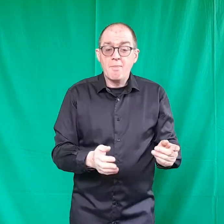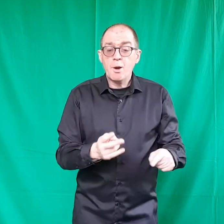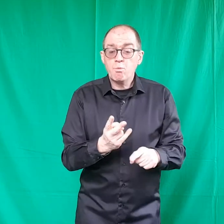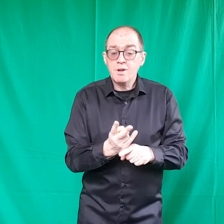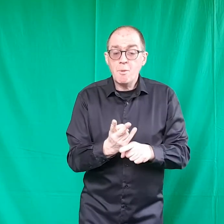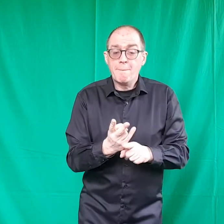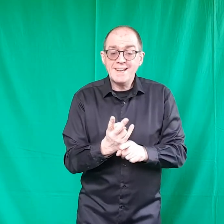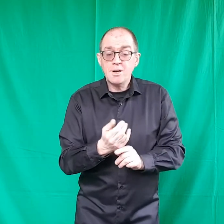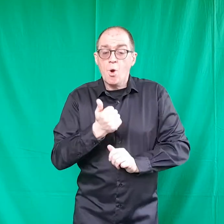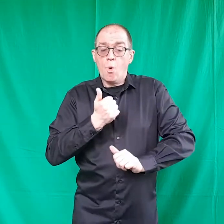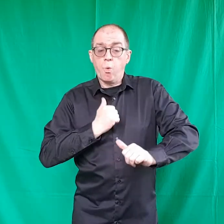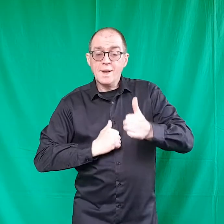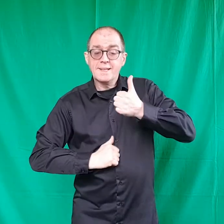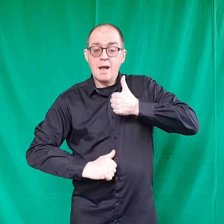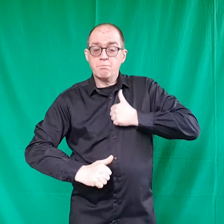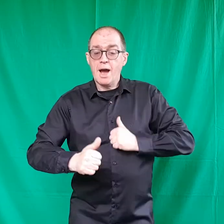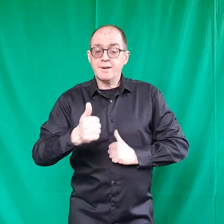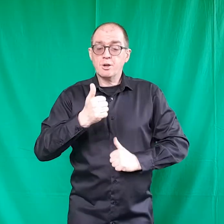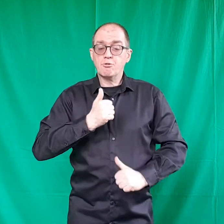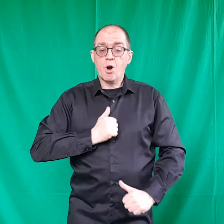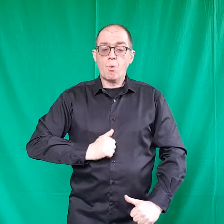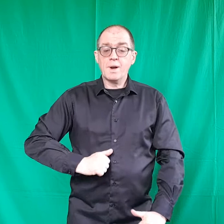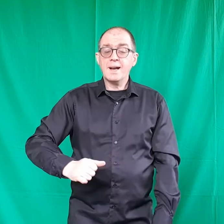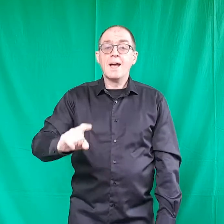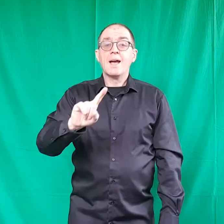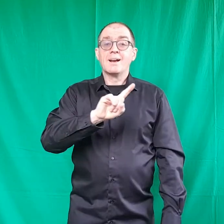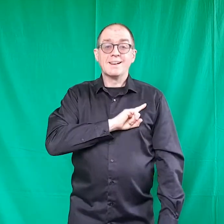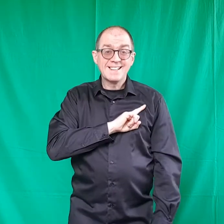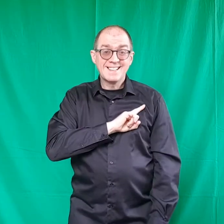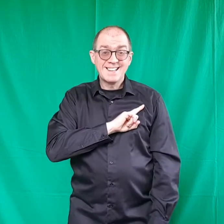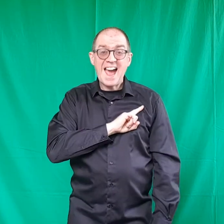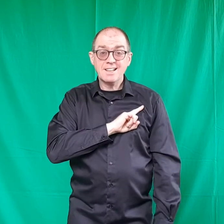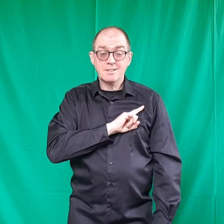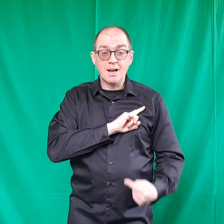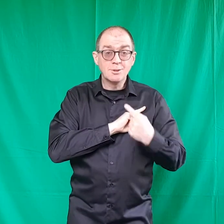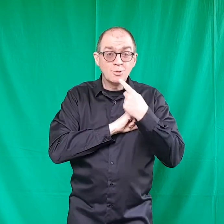And then we repeat - 'We take pride in growing kindness'